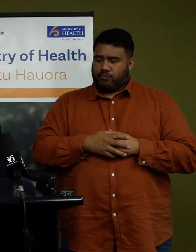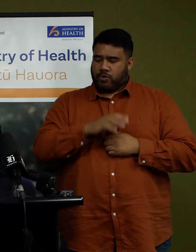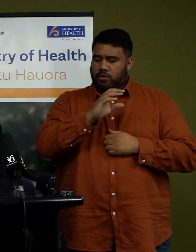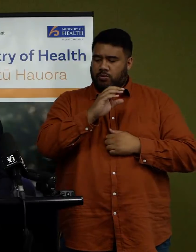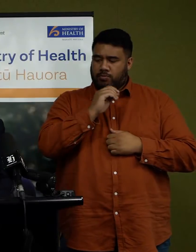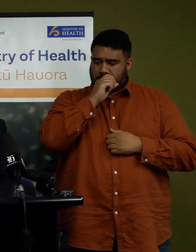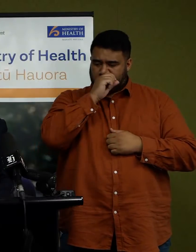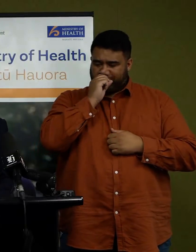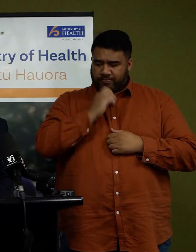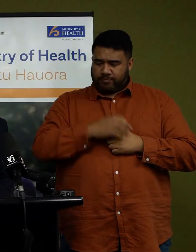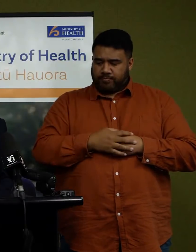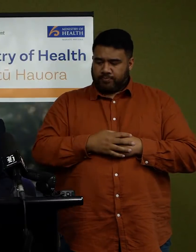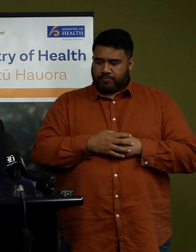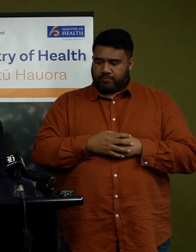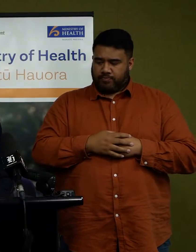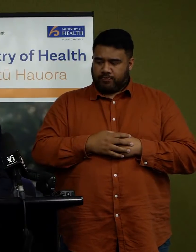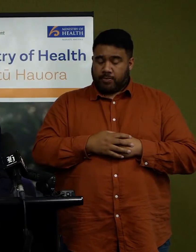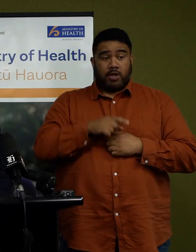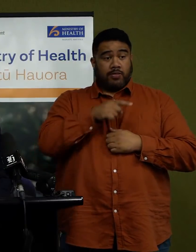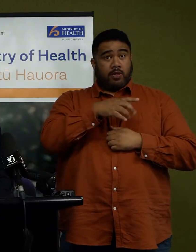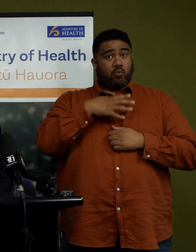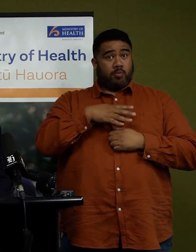The woman who has now tested positive for coronavirus